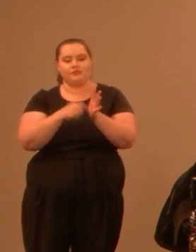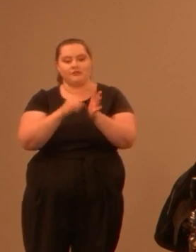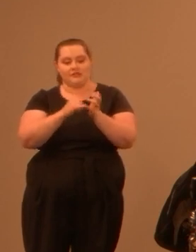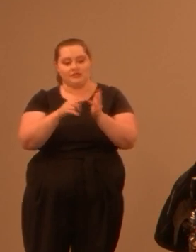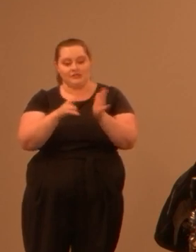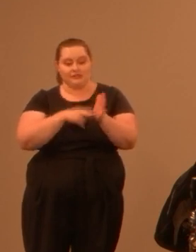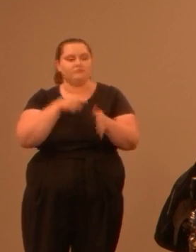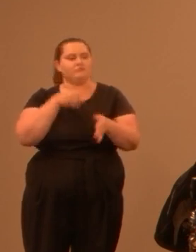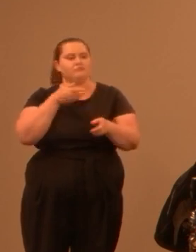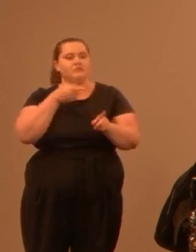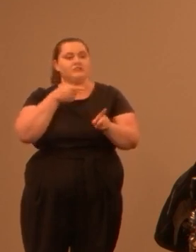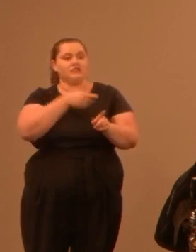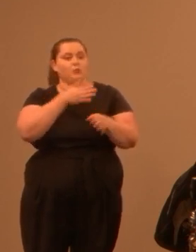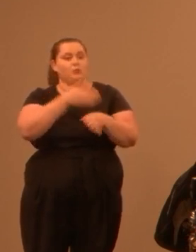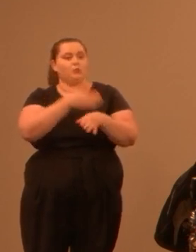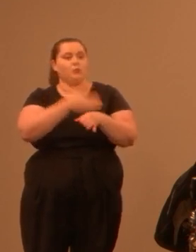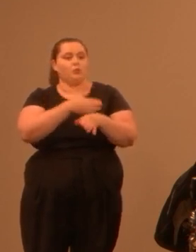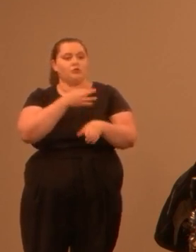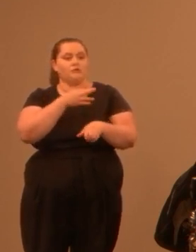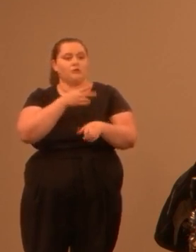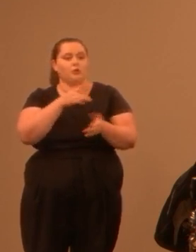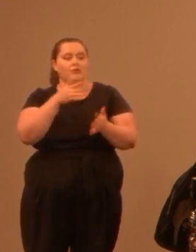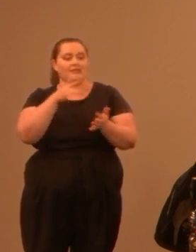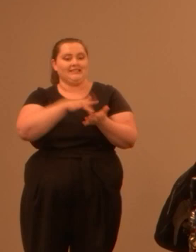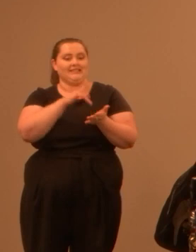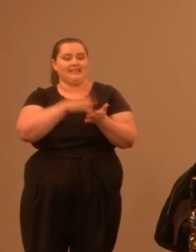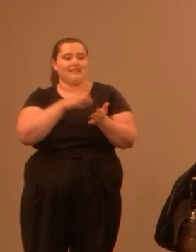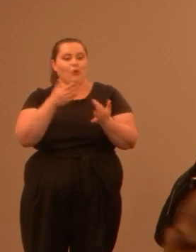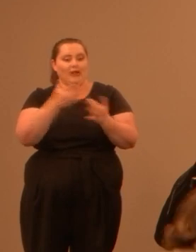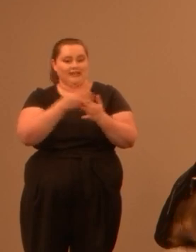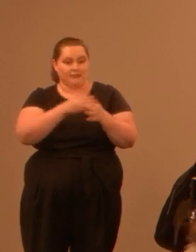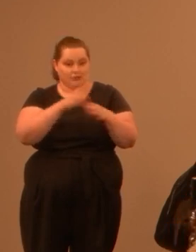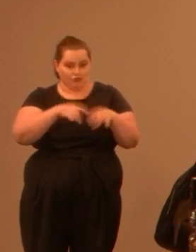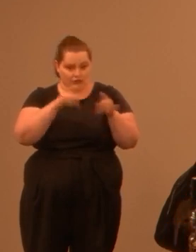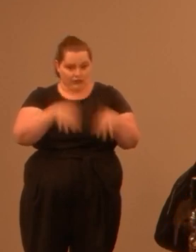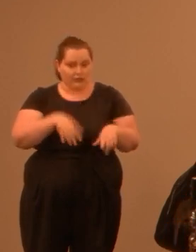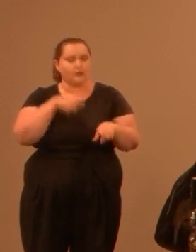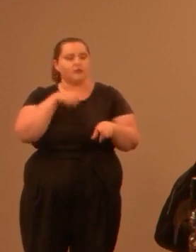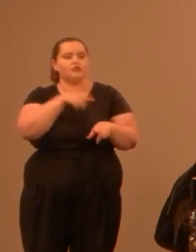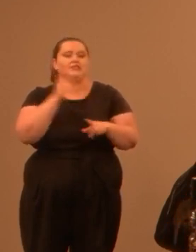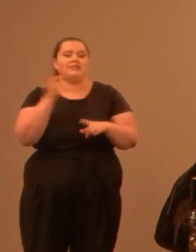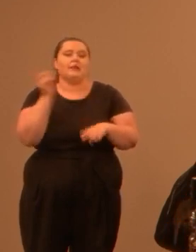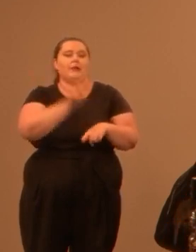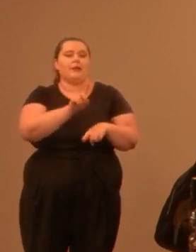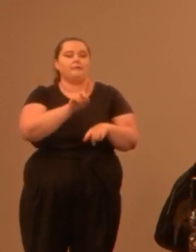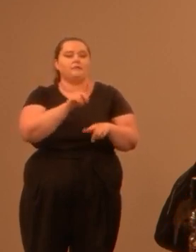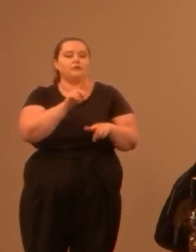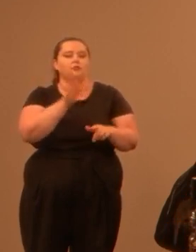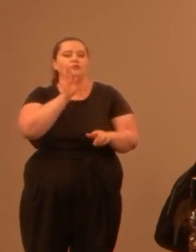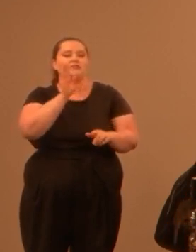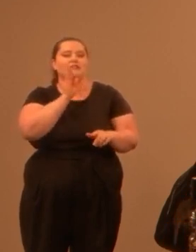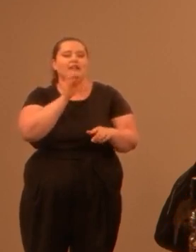the Centre for Accessibility Australia, and she'll be coming up to present a couple of awards.